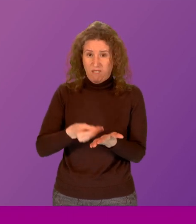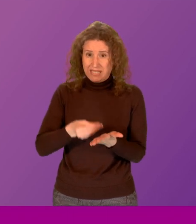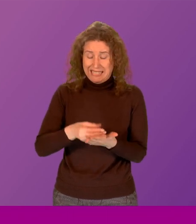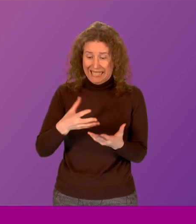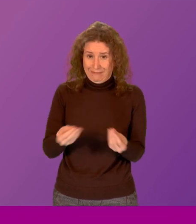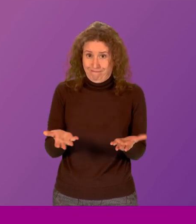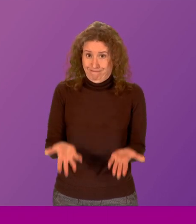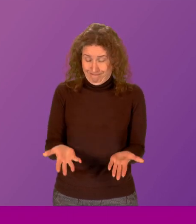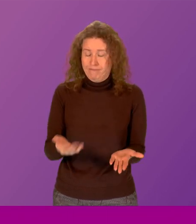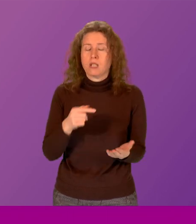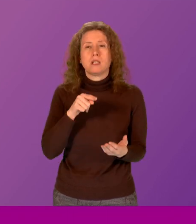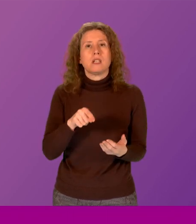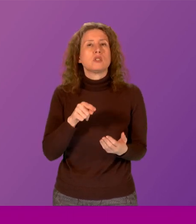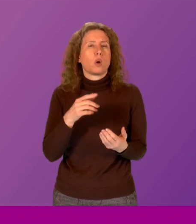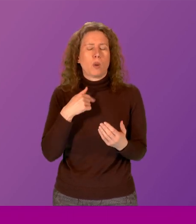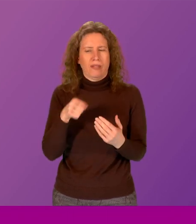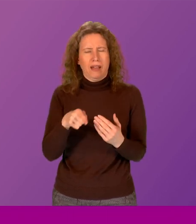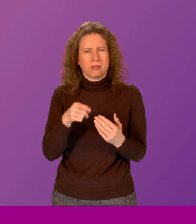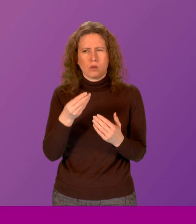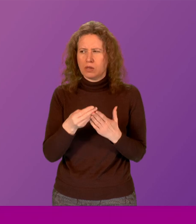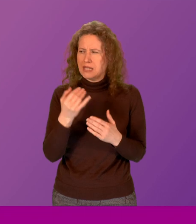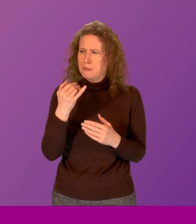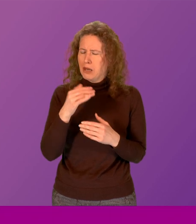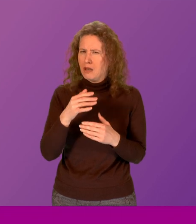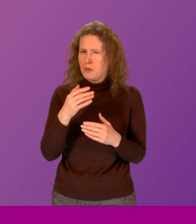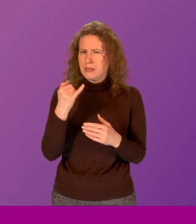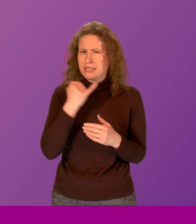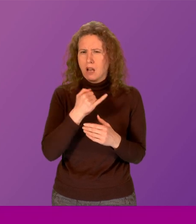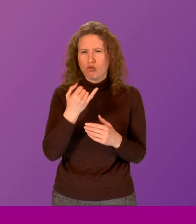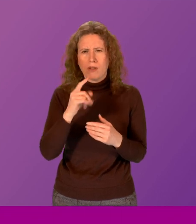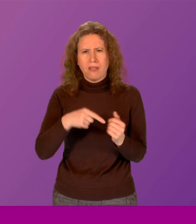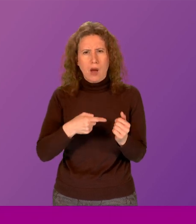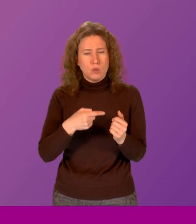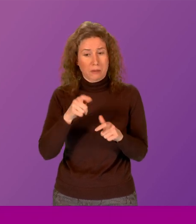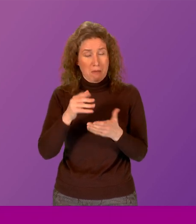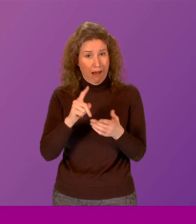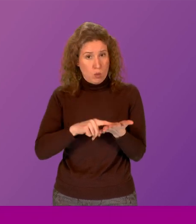closures will save just £600,000 next year, but they are devastating for residents—older,